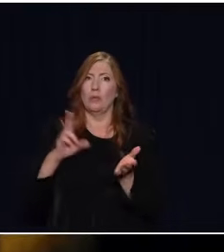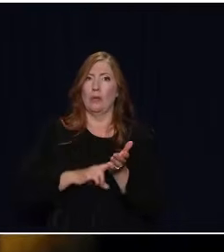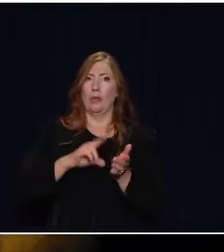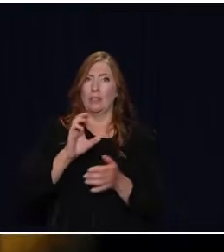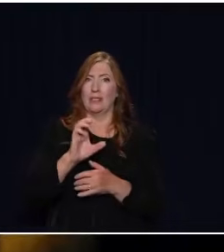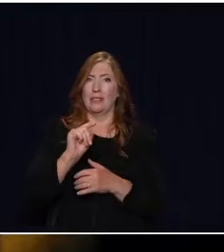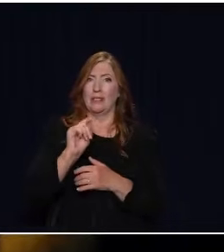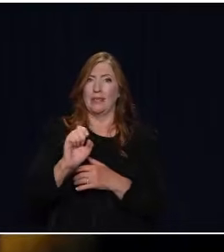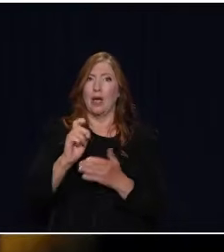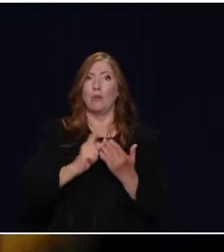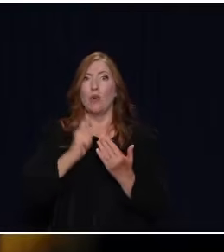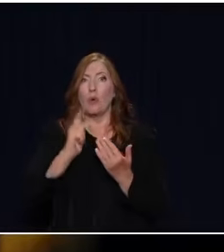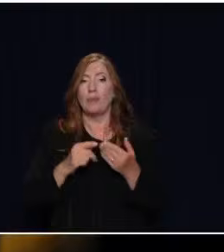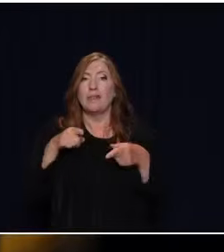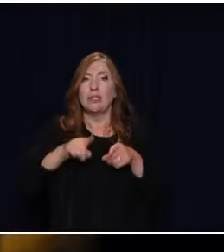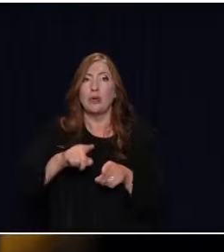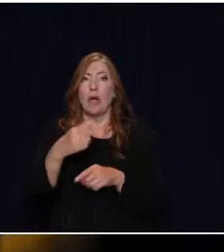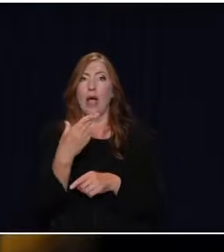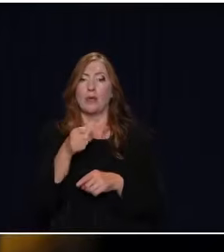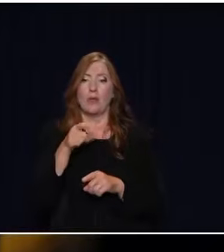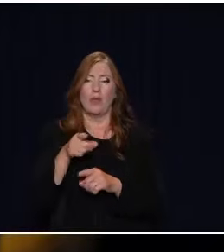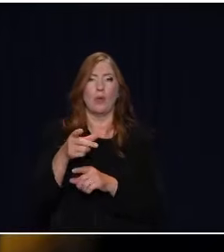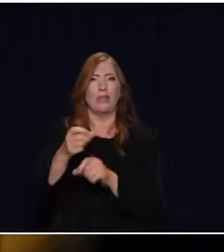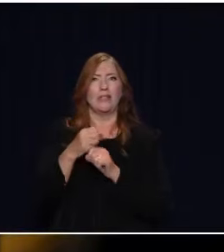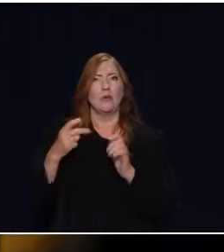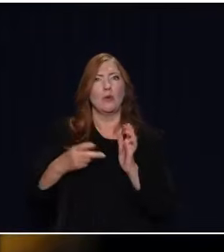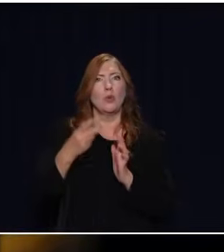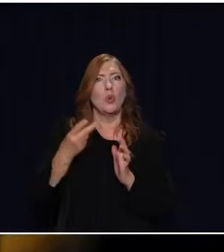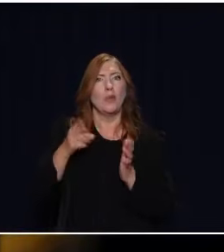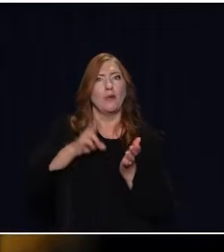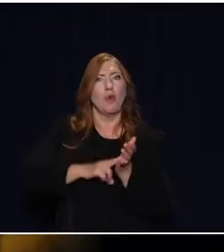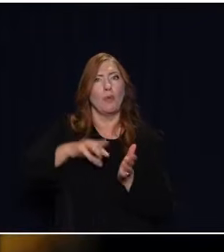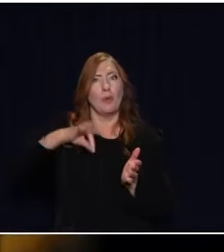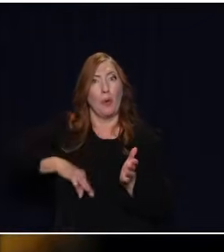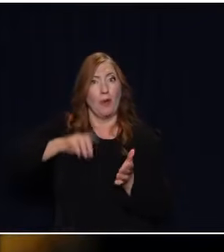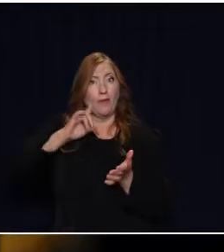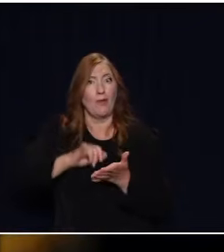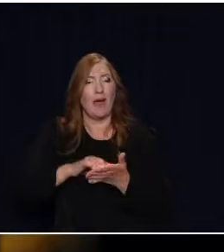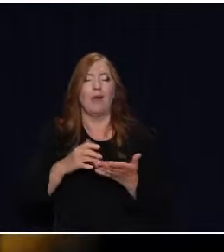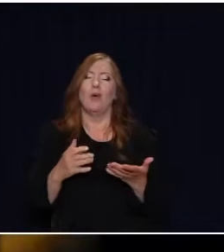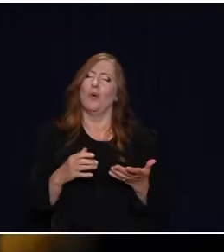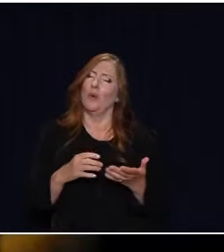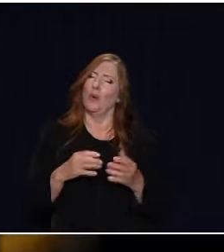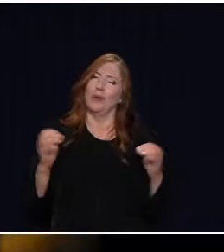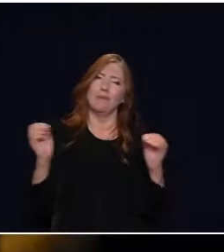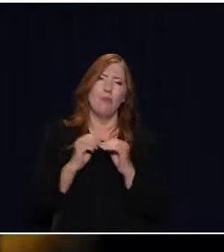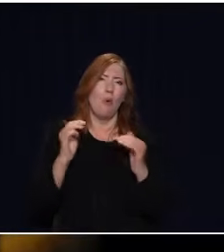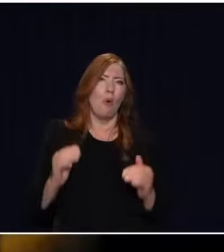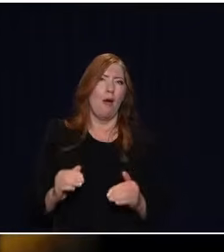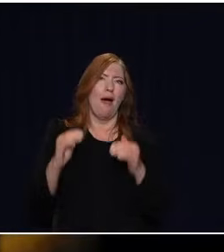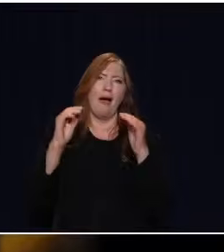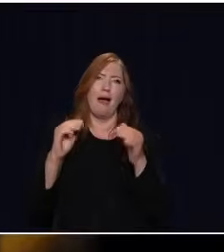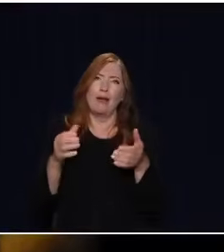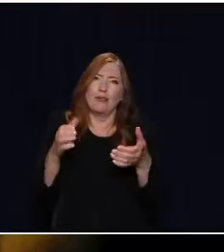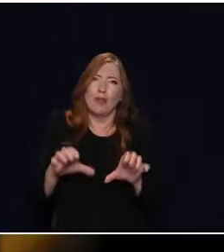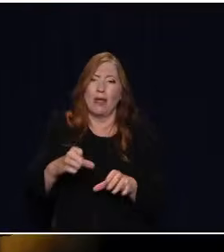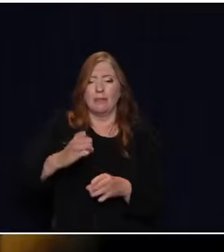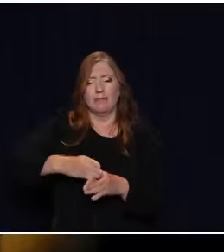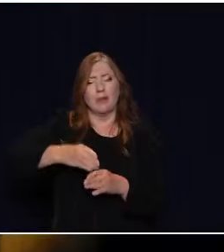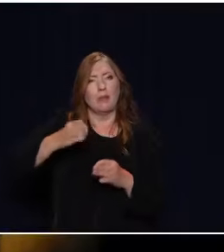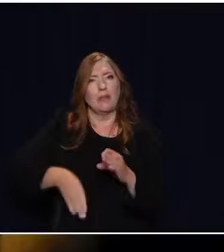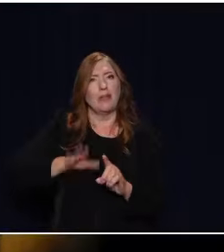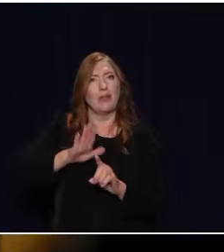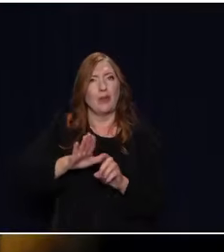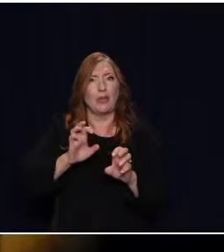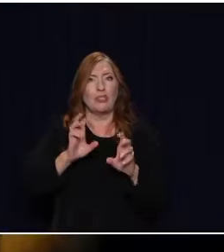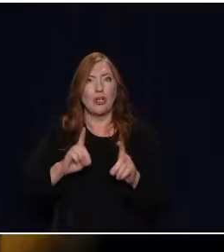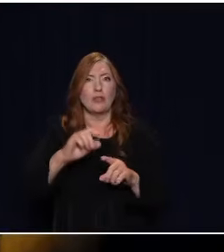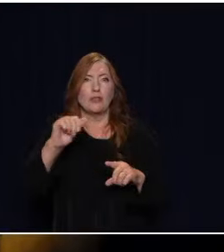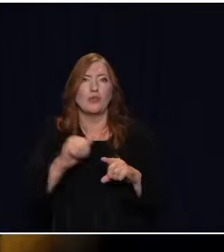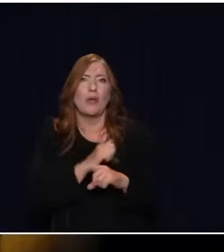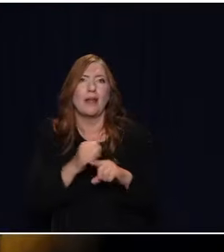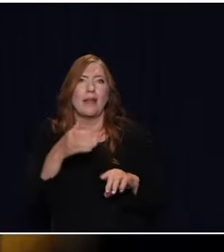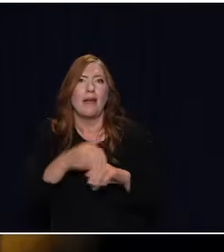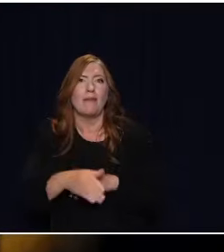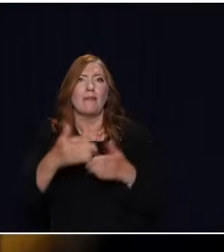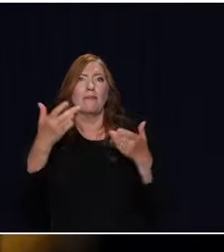MORE OPPORTUNITIES.